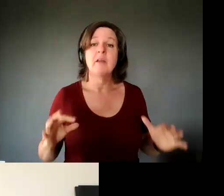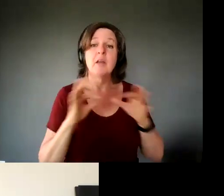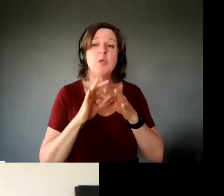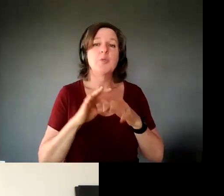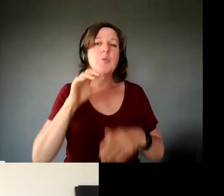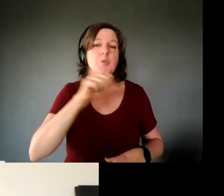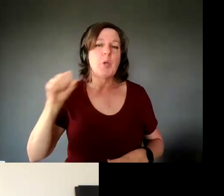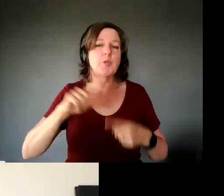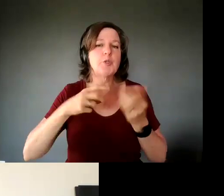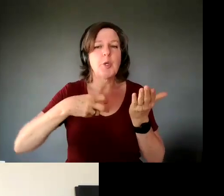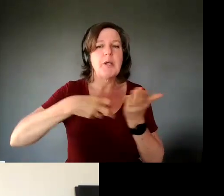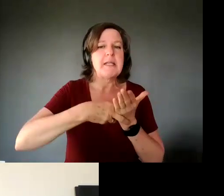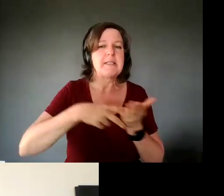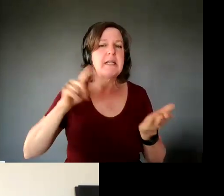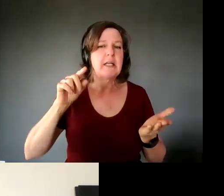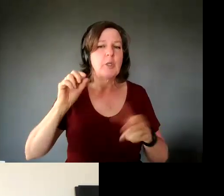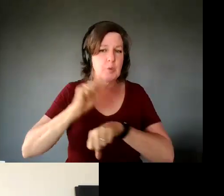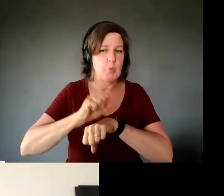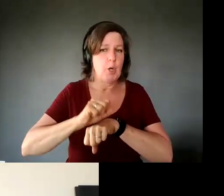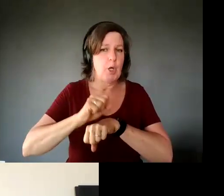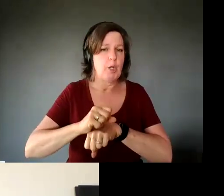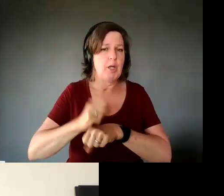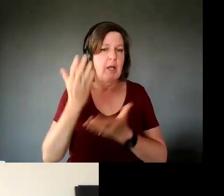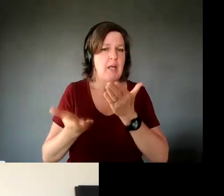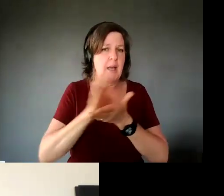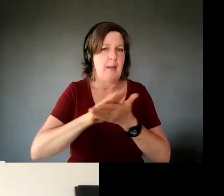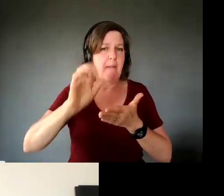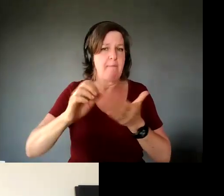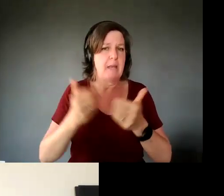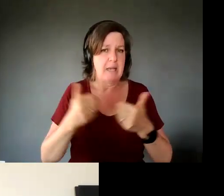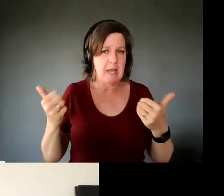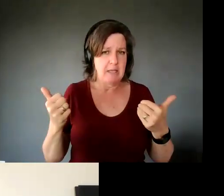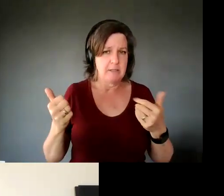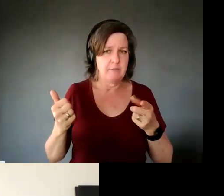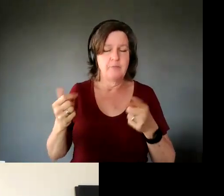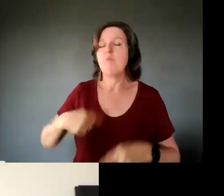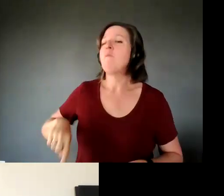Do you have connections to Social Security Ticket to Work, et cetera? Might be nice to be separate. >> KEELY CAT WELLS: We have not done work with them.